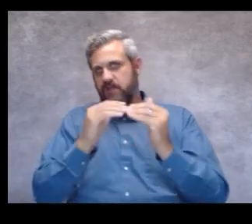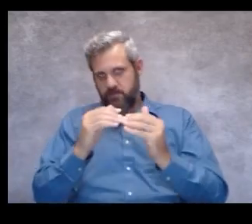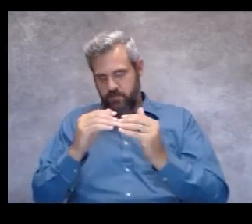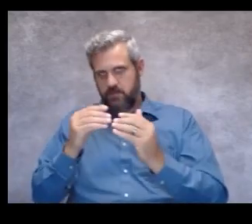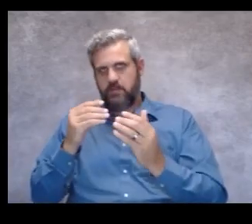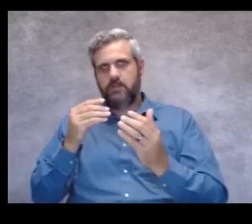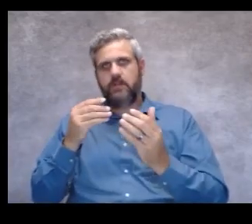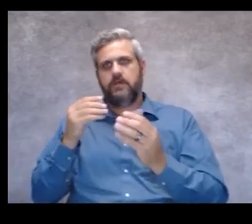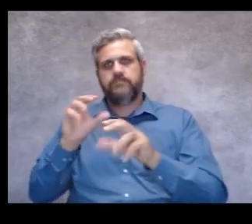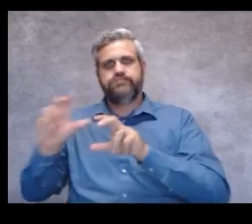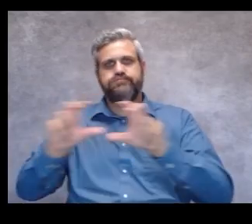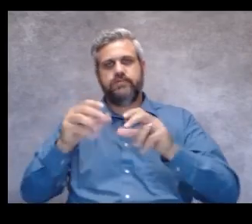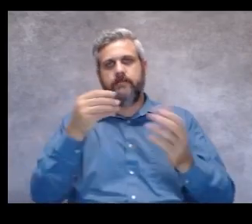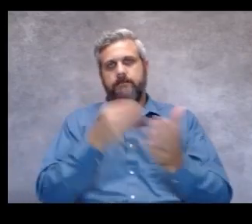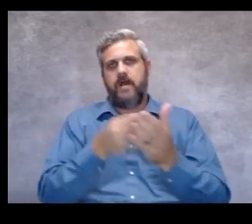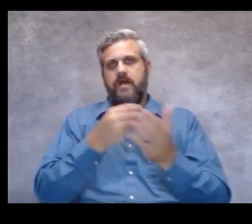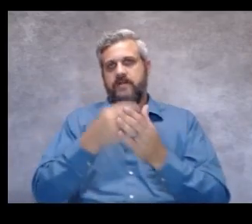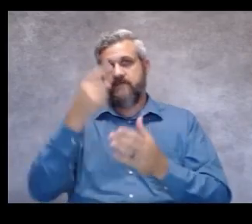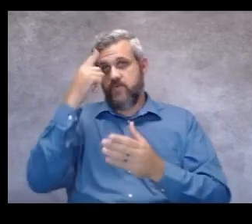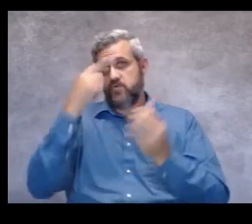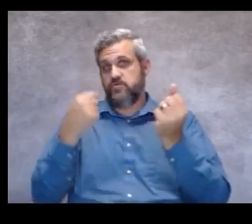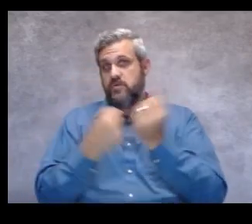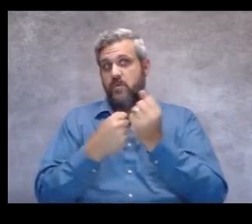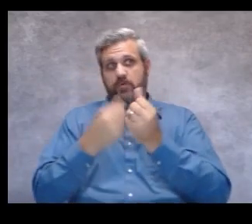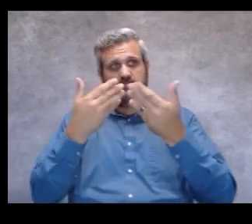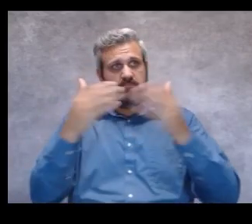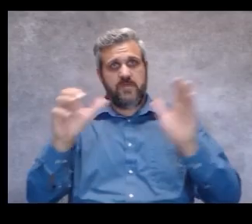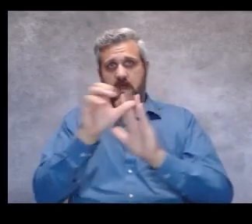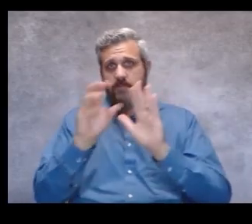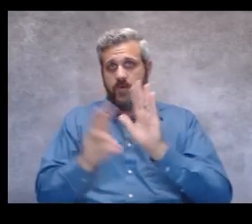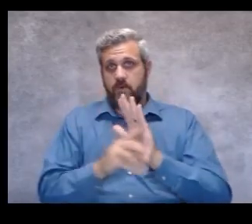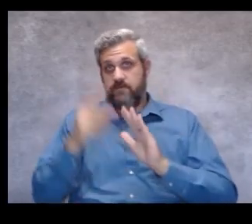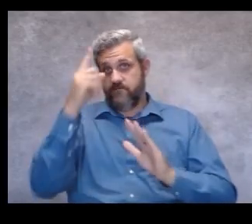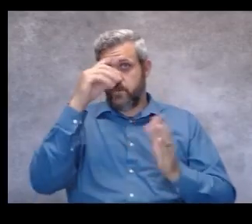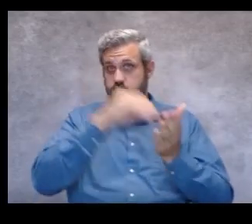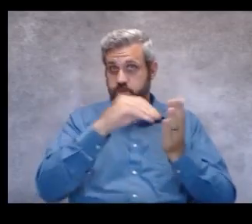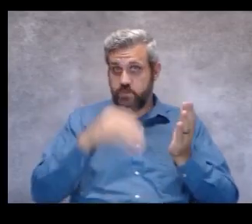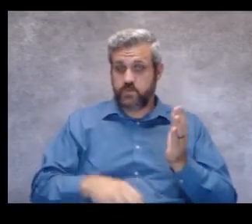of funds to support GT programs and students across the Commonwealth.